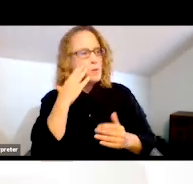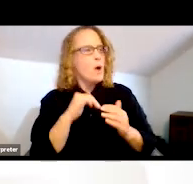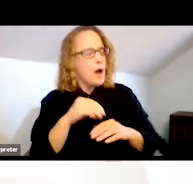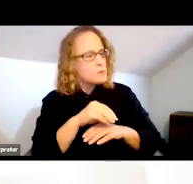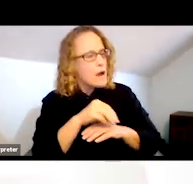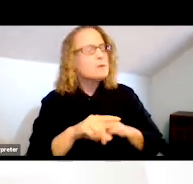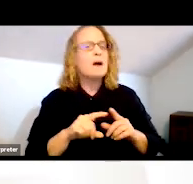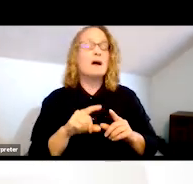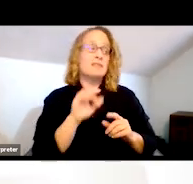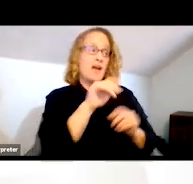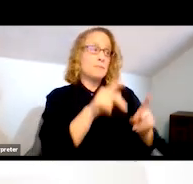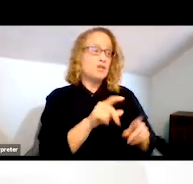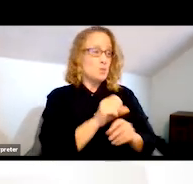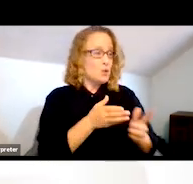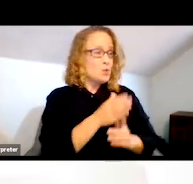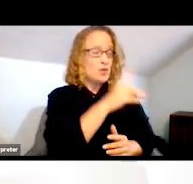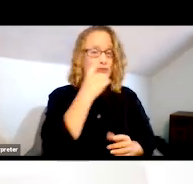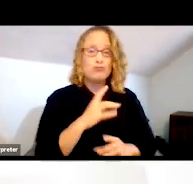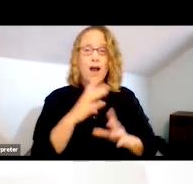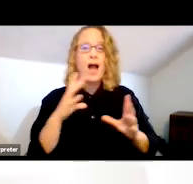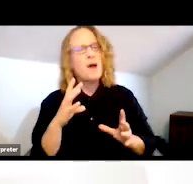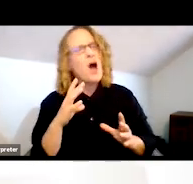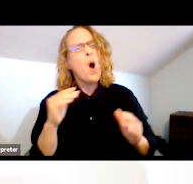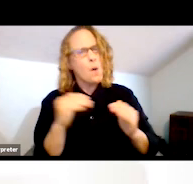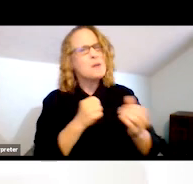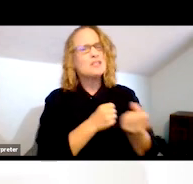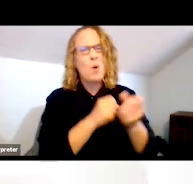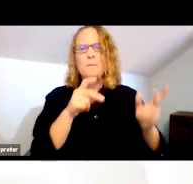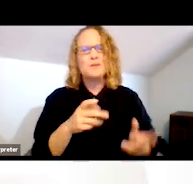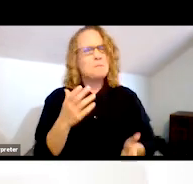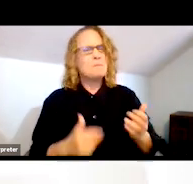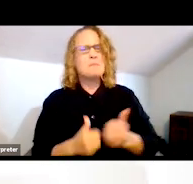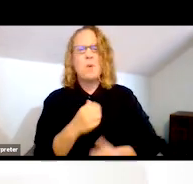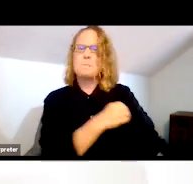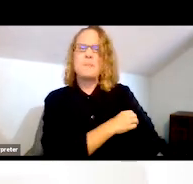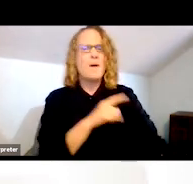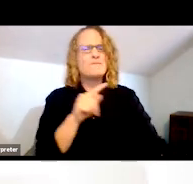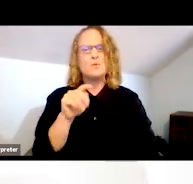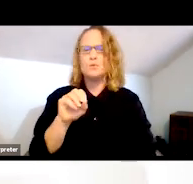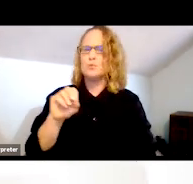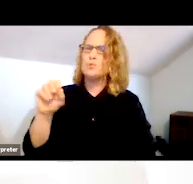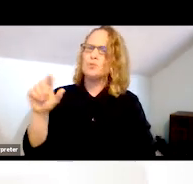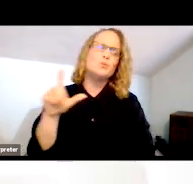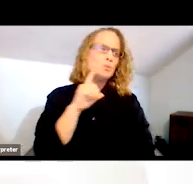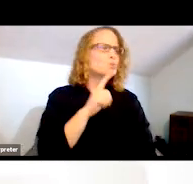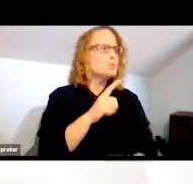So, as a certified peer specialist for addictive diseases, and that's something I always try to be mindful of